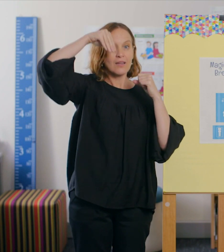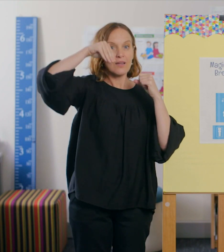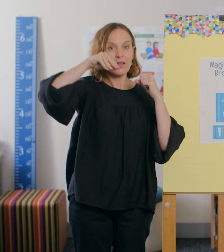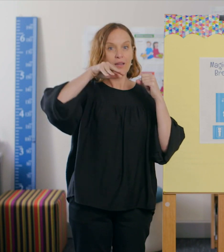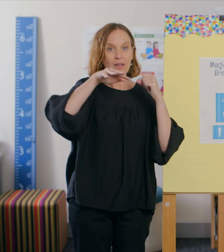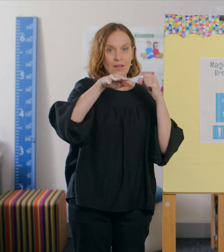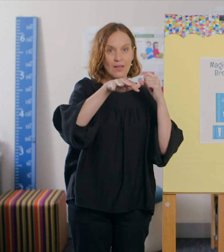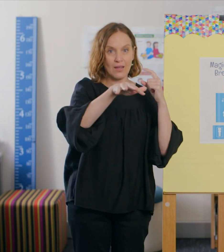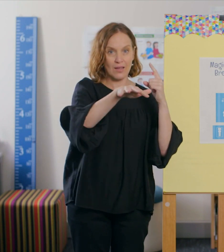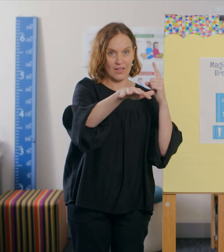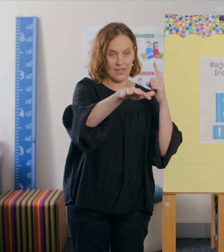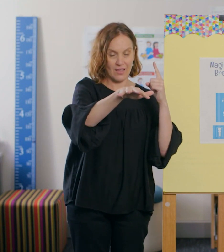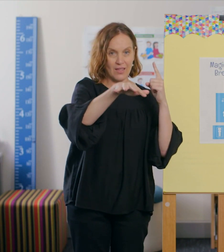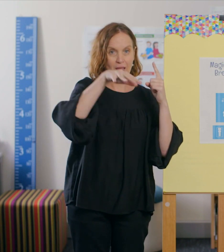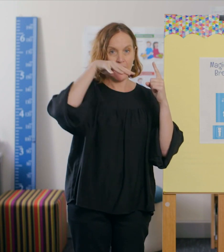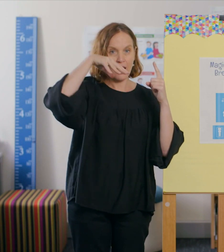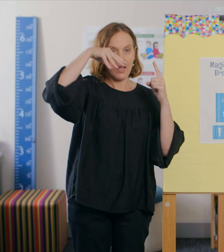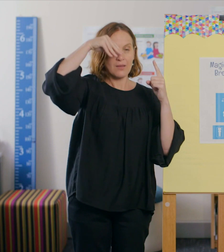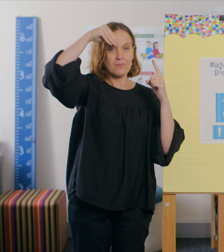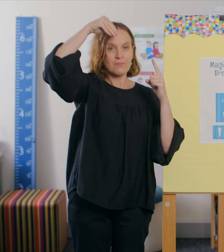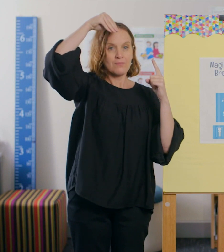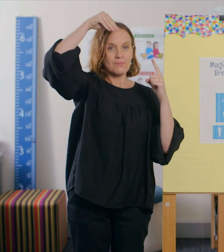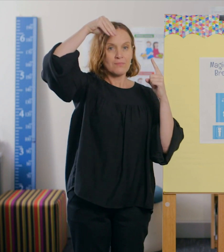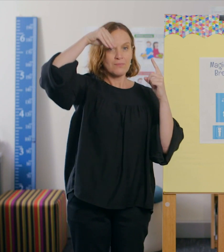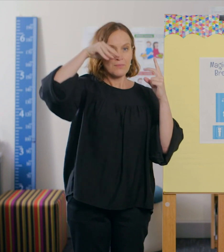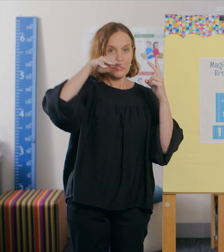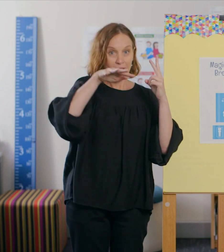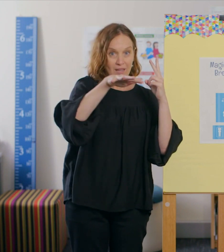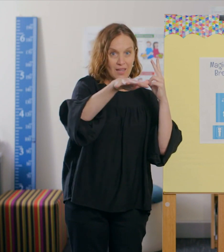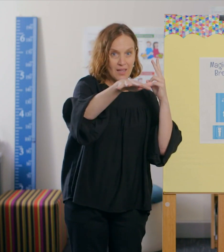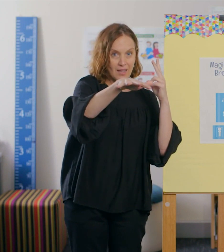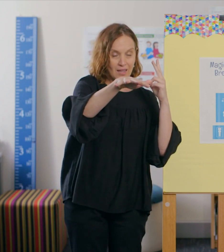One, two, three, four,